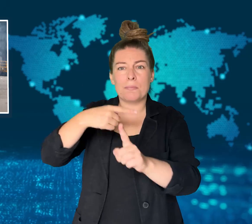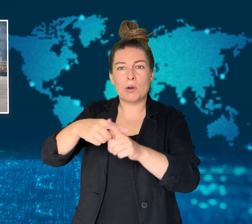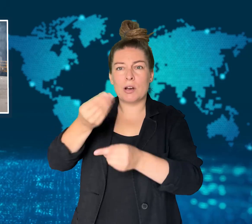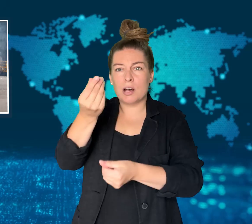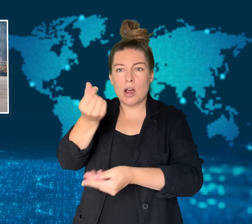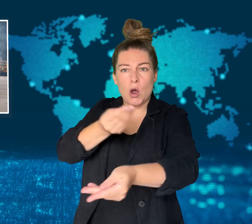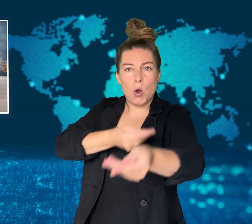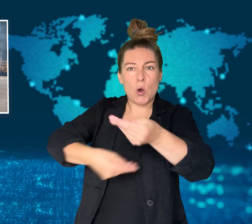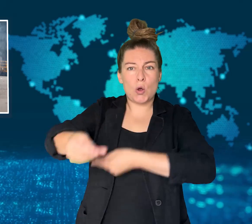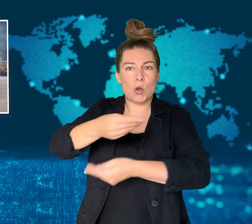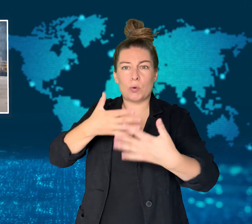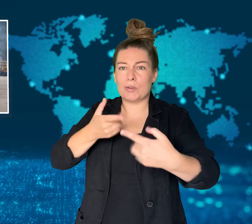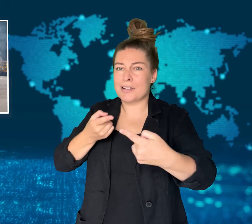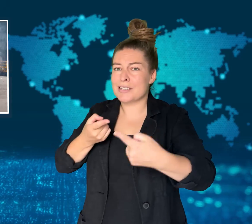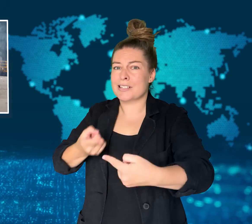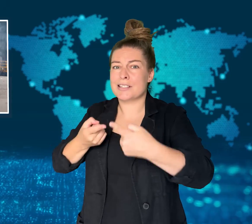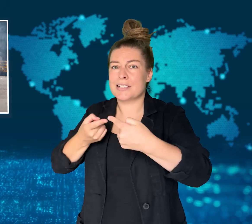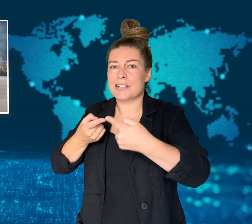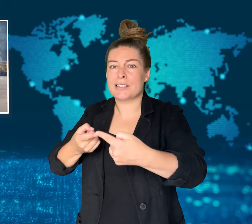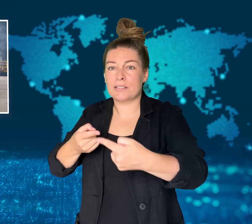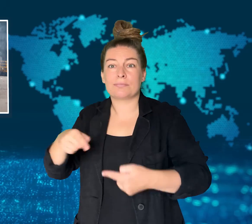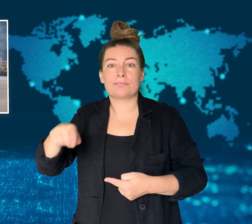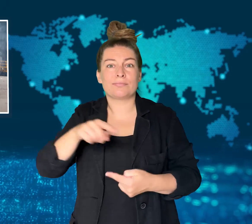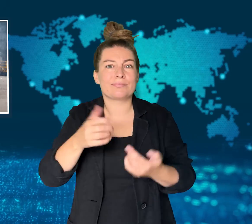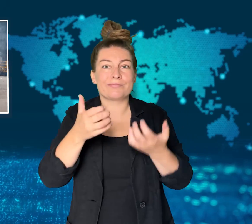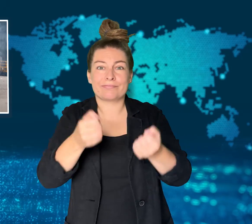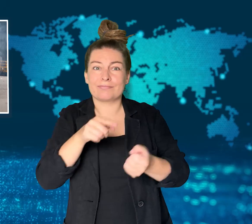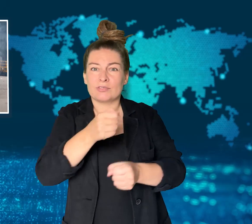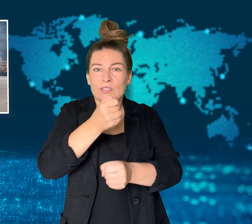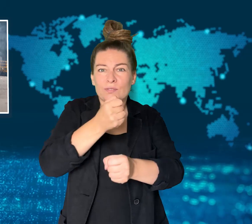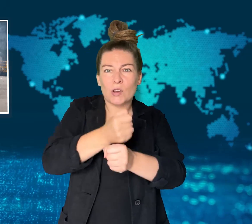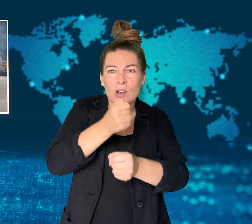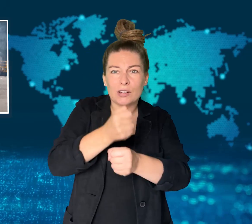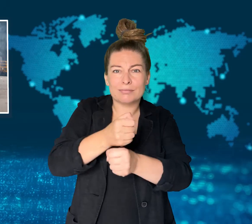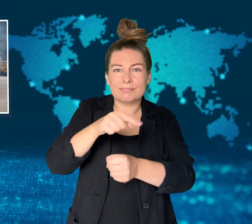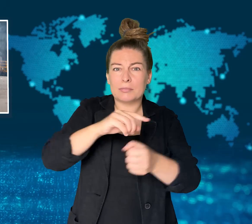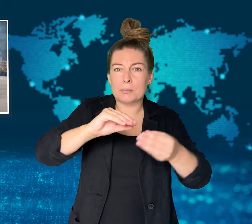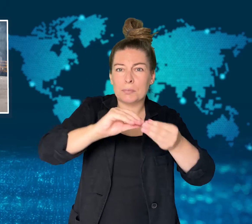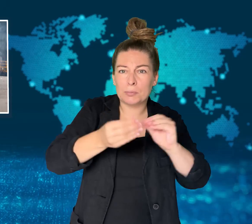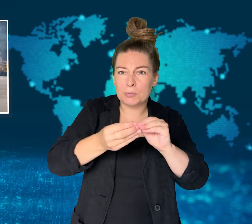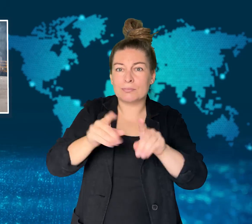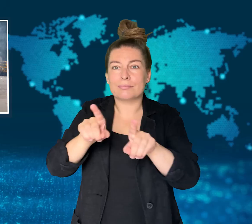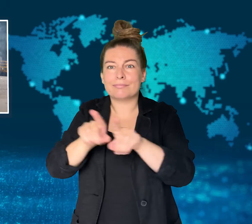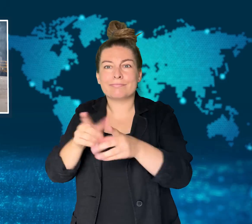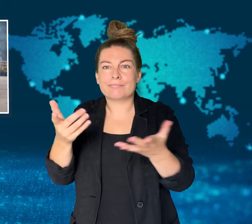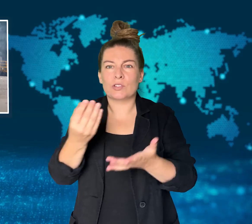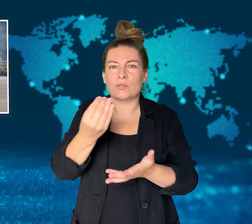as Bangladeshi people struggled with both the government and the economy.